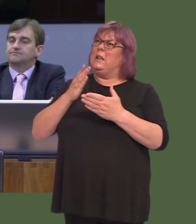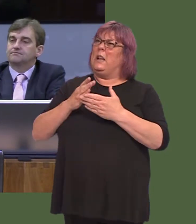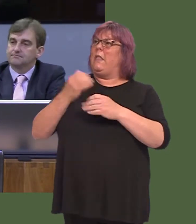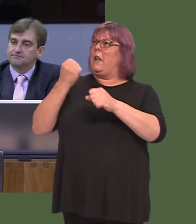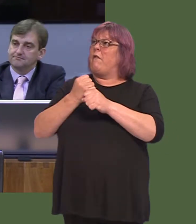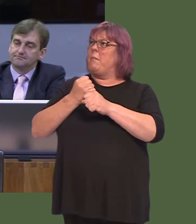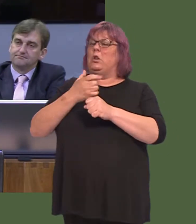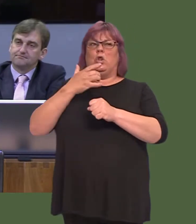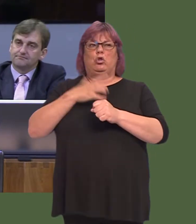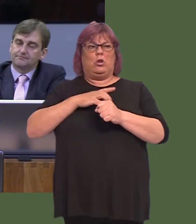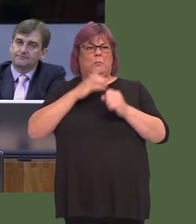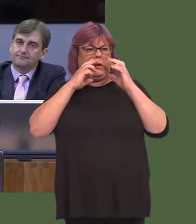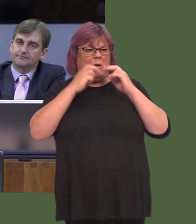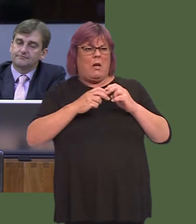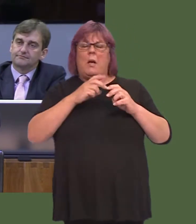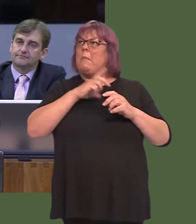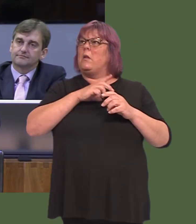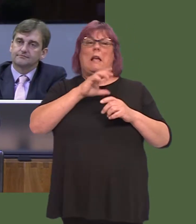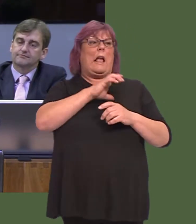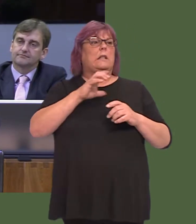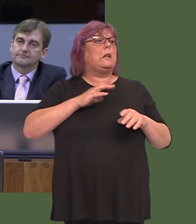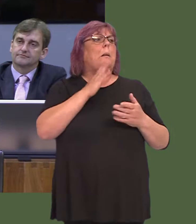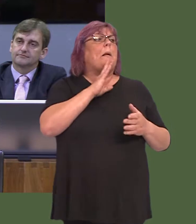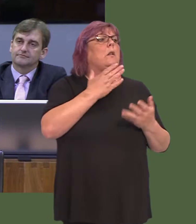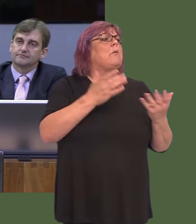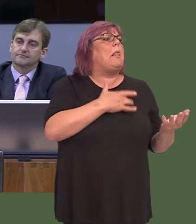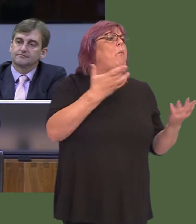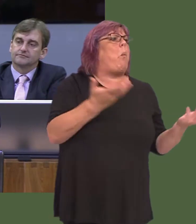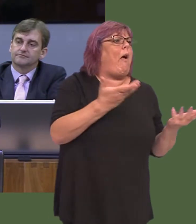because, actually, cancer doesn't rely on postcodesóit's universal, it is.